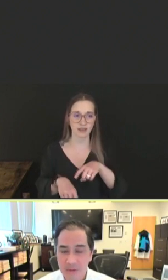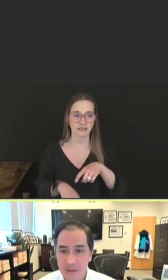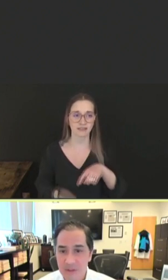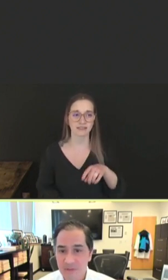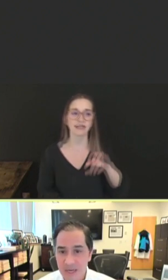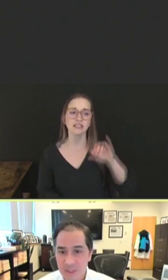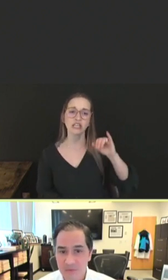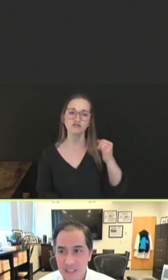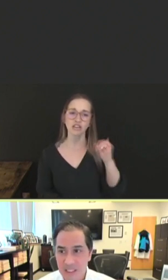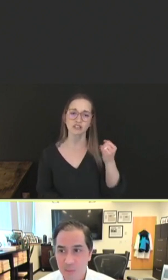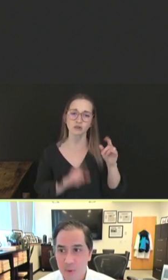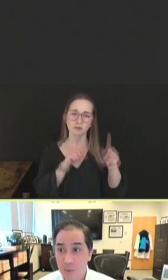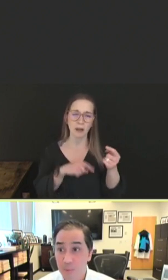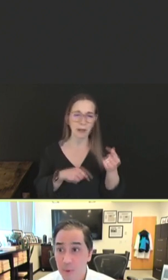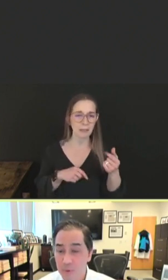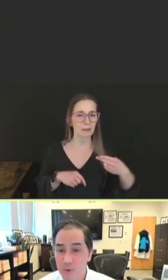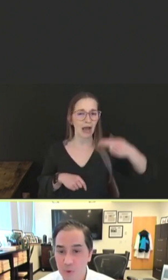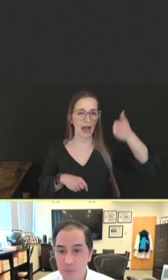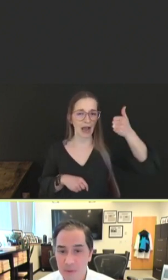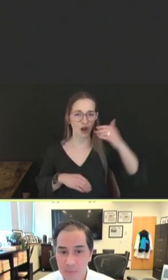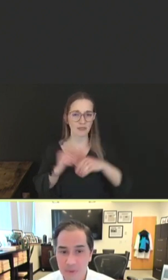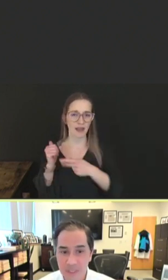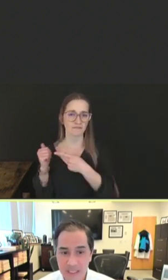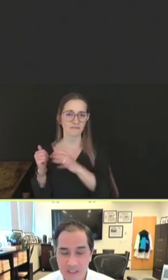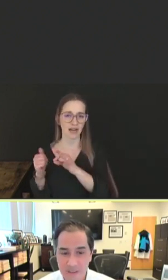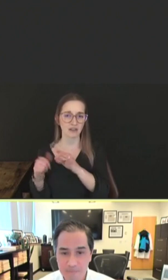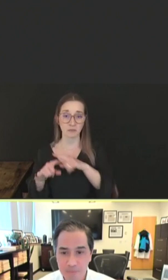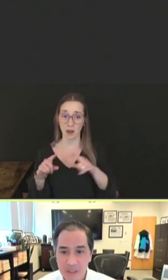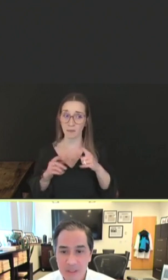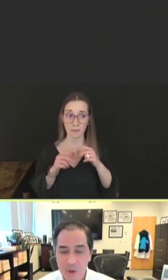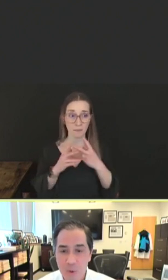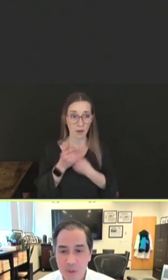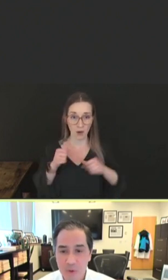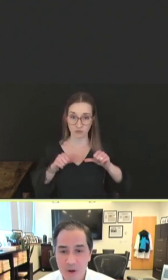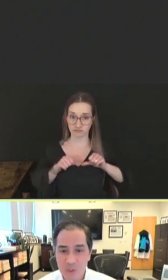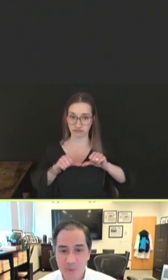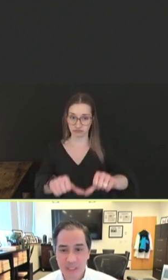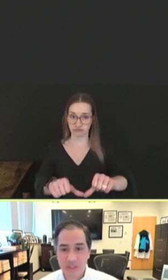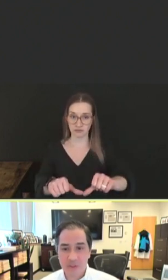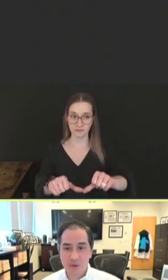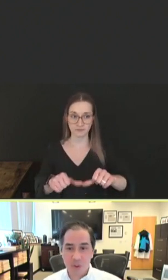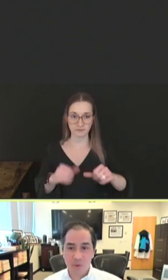than to the Pfizer vaccine, but are both durable in both cases. The Omicron responses are shown